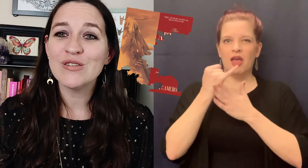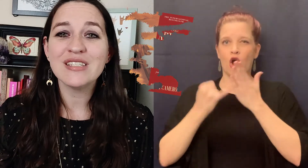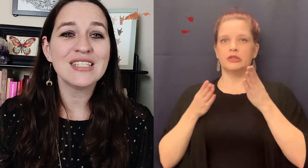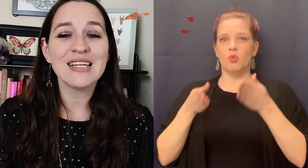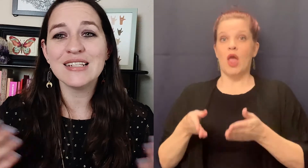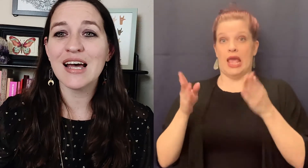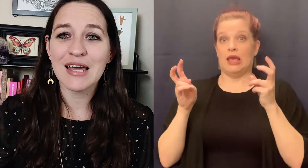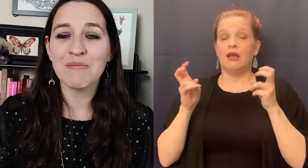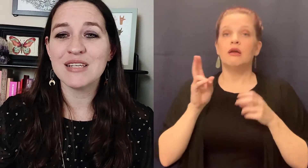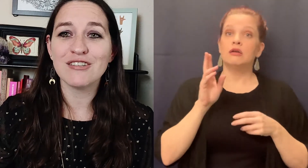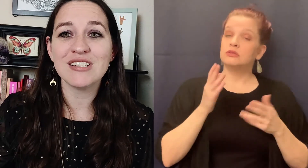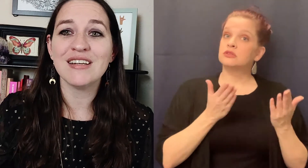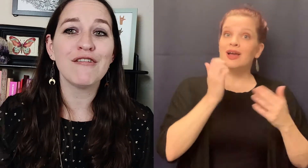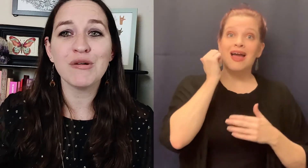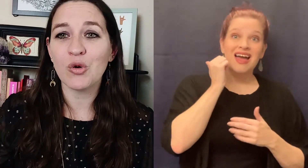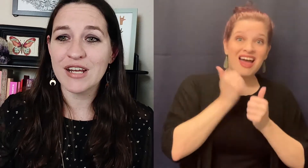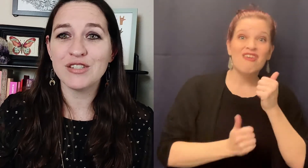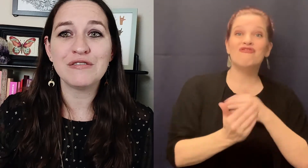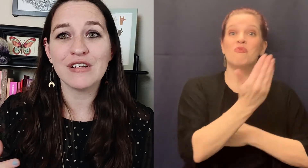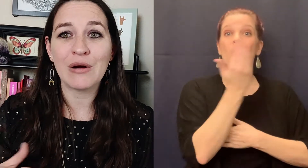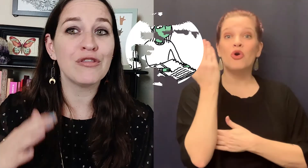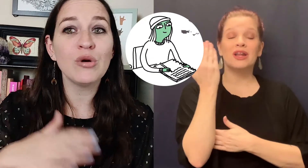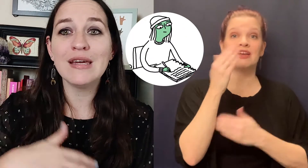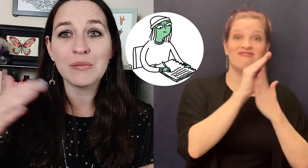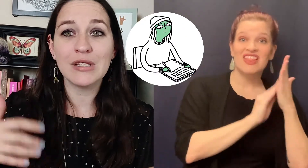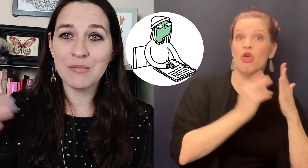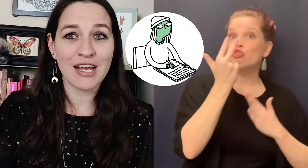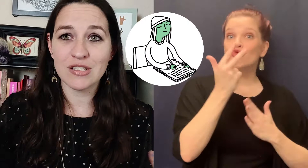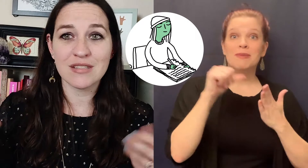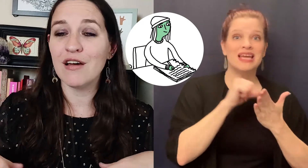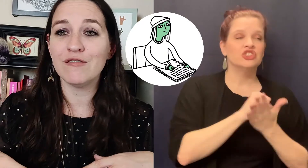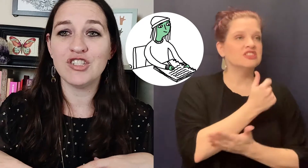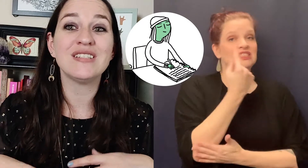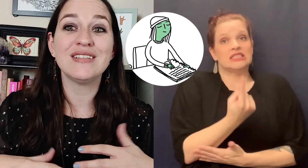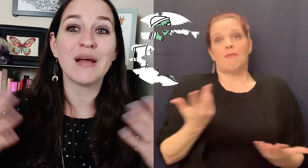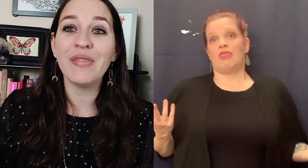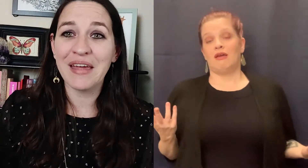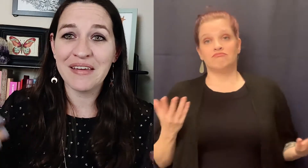So this is taking time, as suggested every morning, to fill out three complete pages of just something.